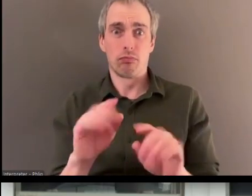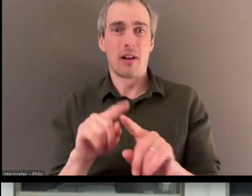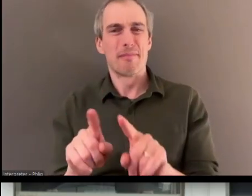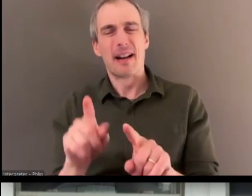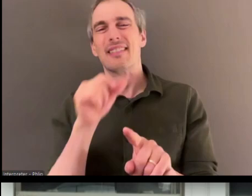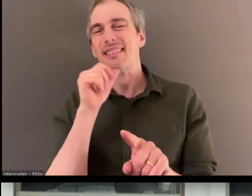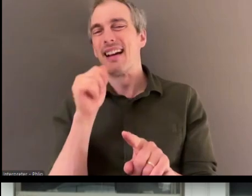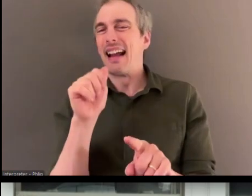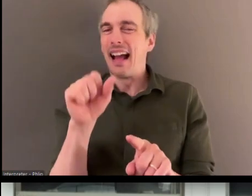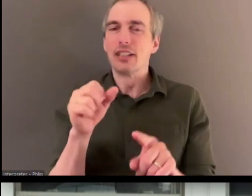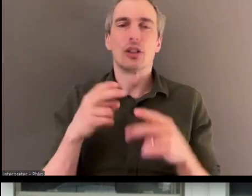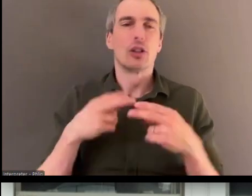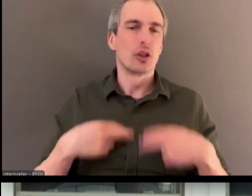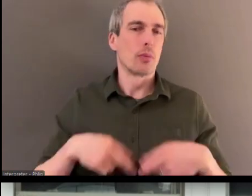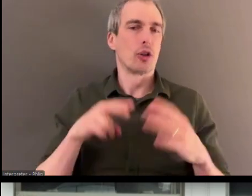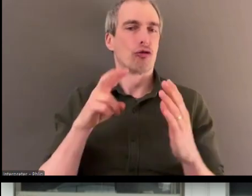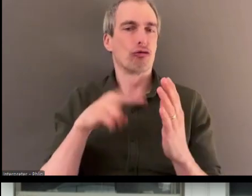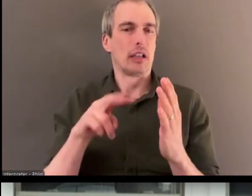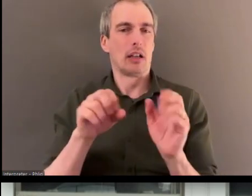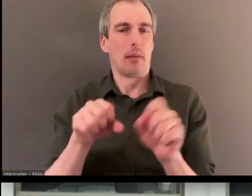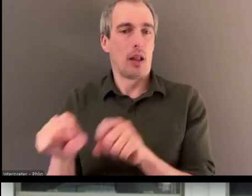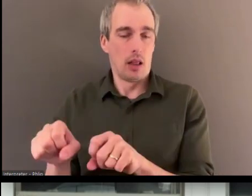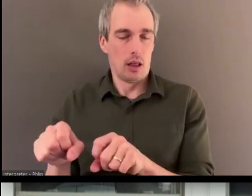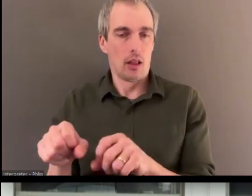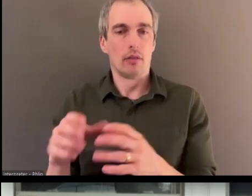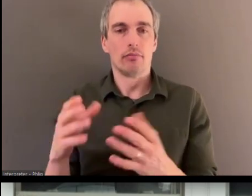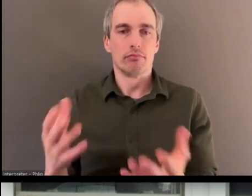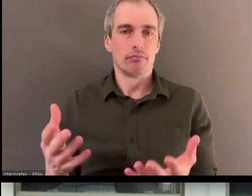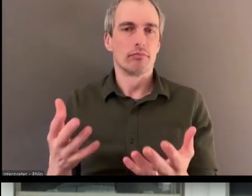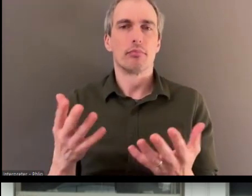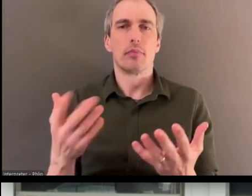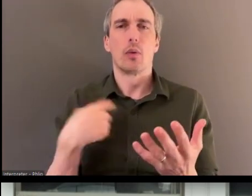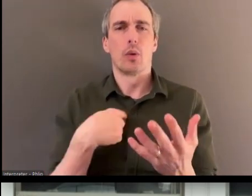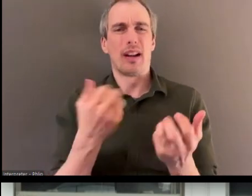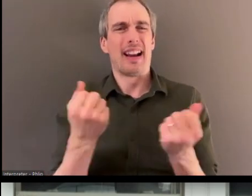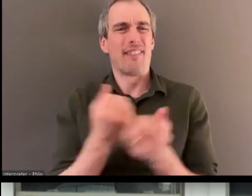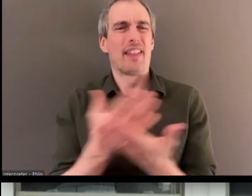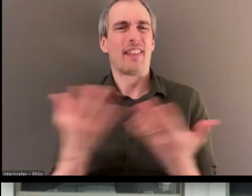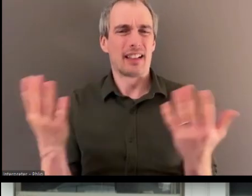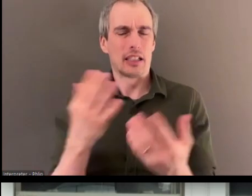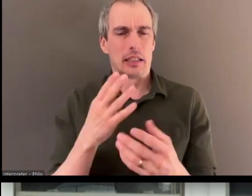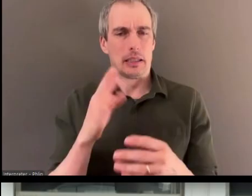I want people to be able to edit their document and feel confident that they can edit the